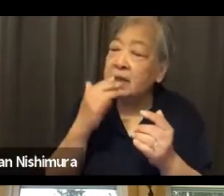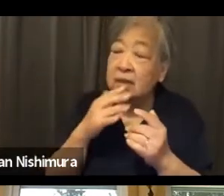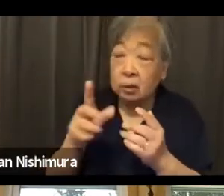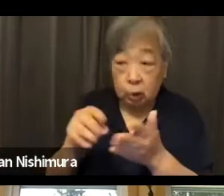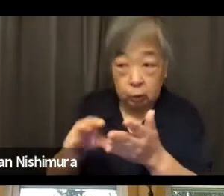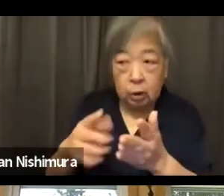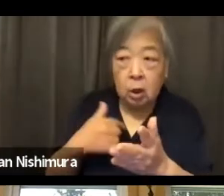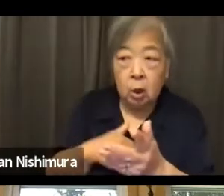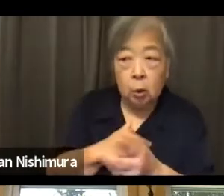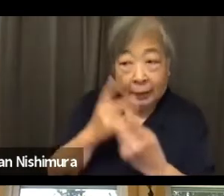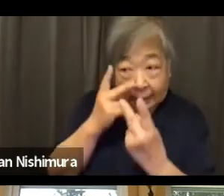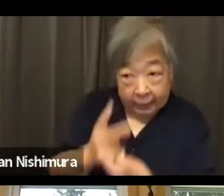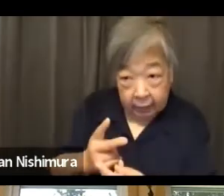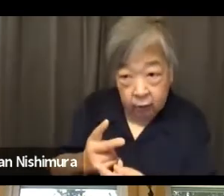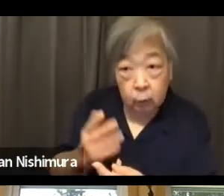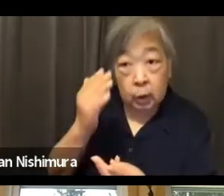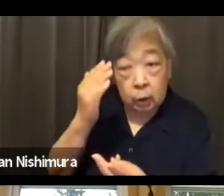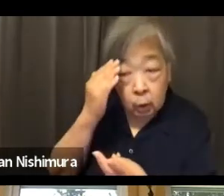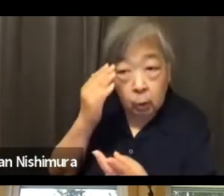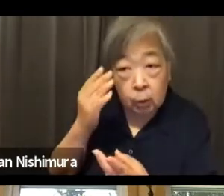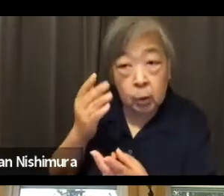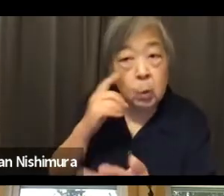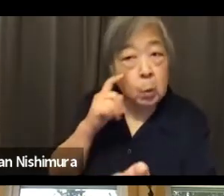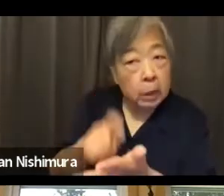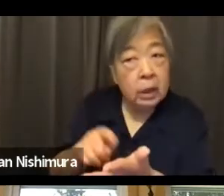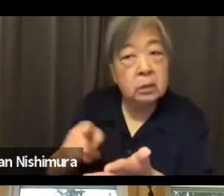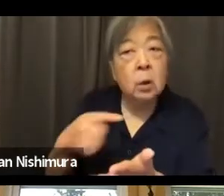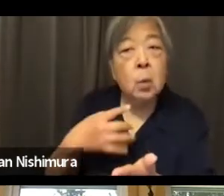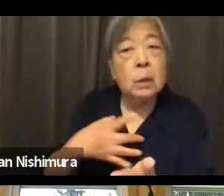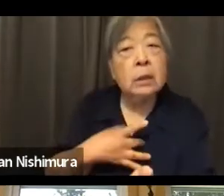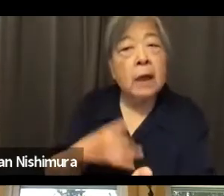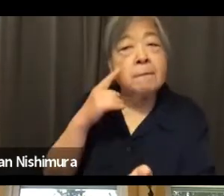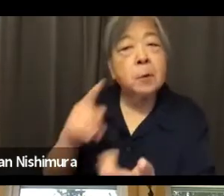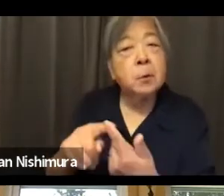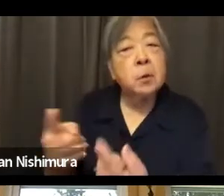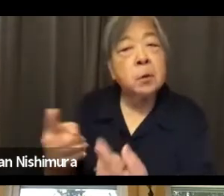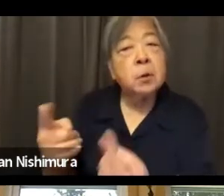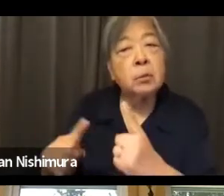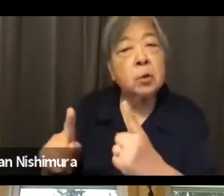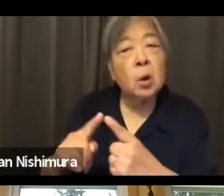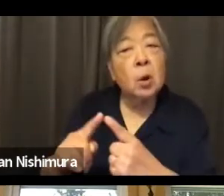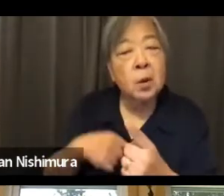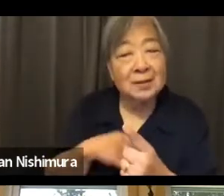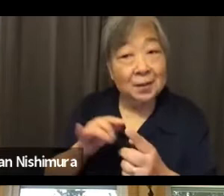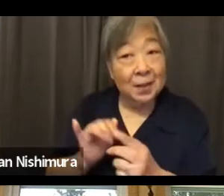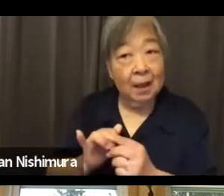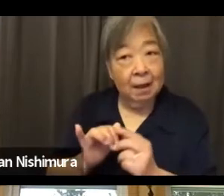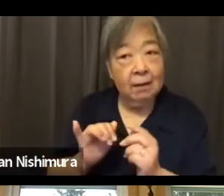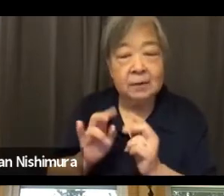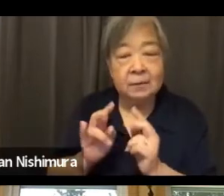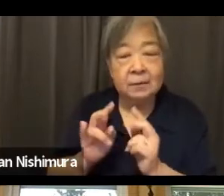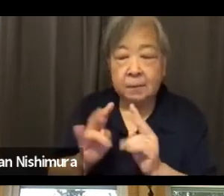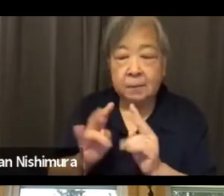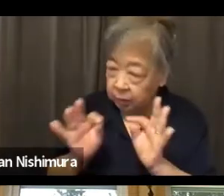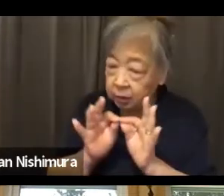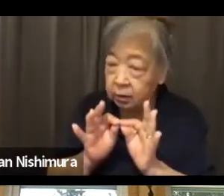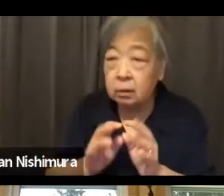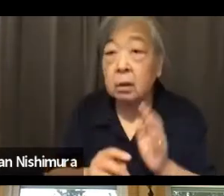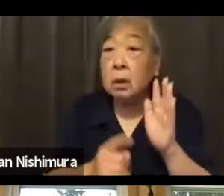And we would like you to come and talk with us, is very important. Having general information on your website.